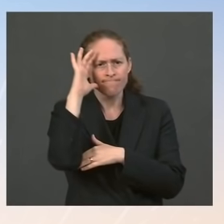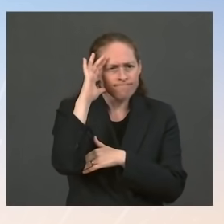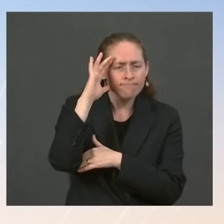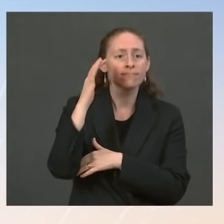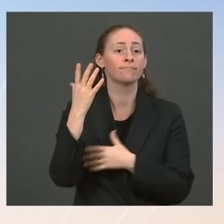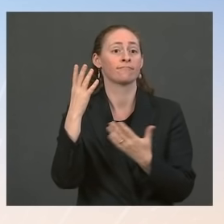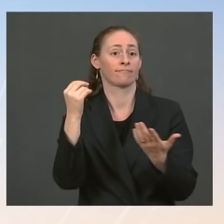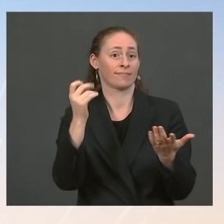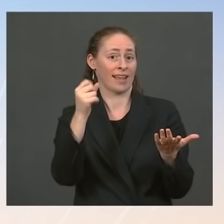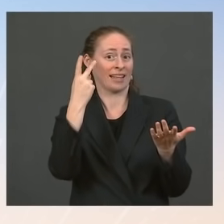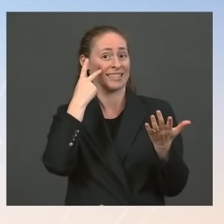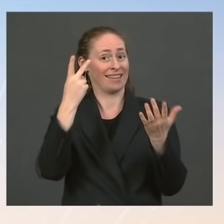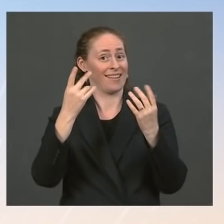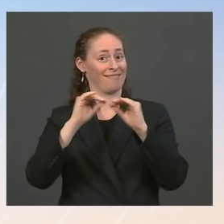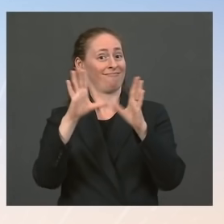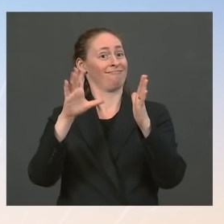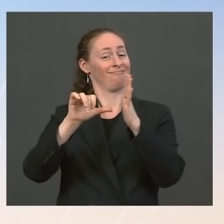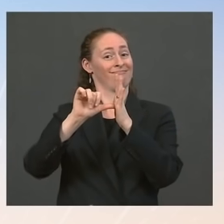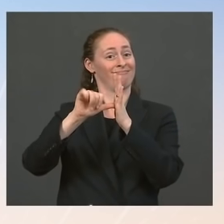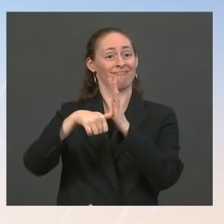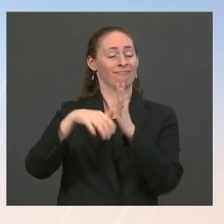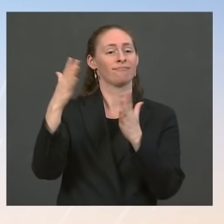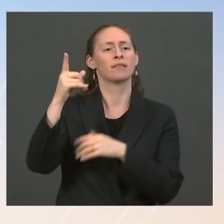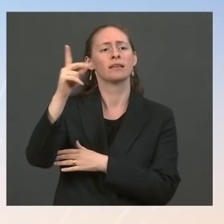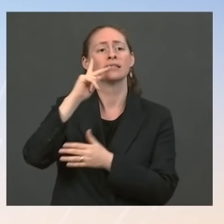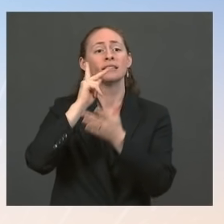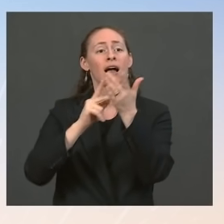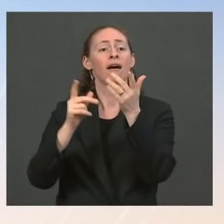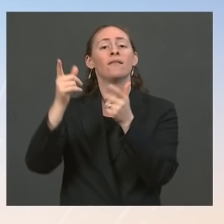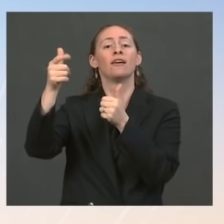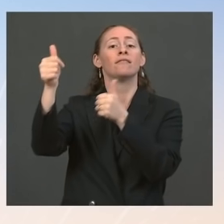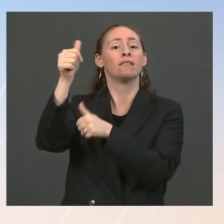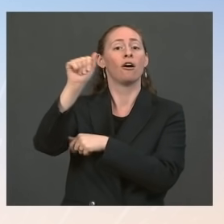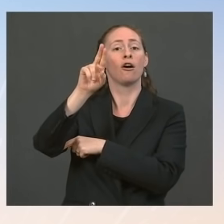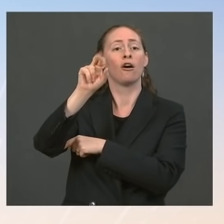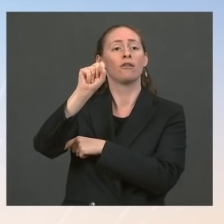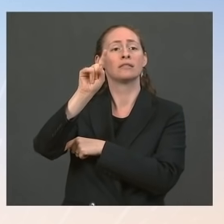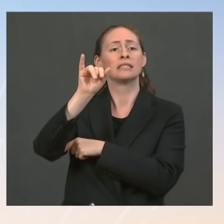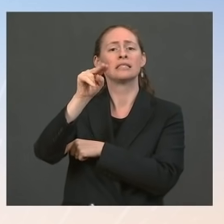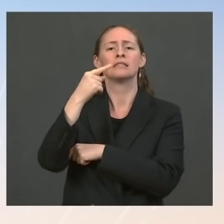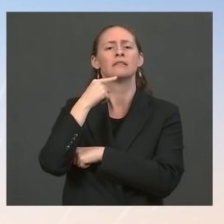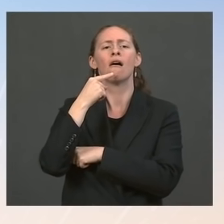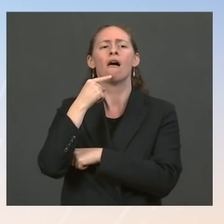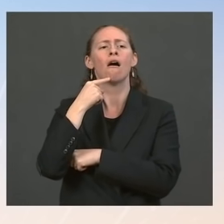what Secretary Austin said today is that was not going to be a sustainable, over the long term, troop presence.